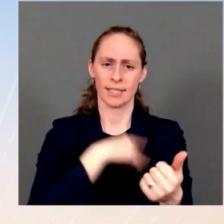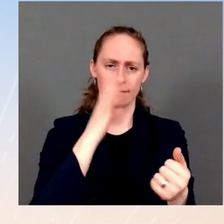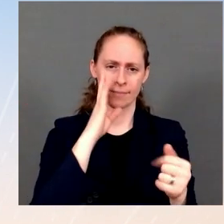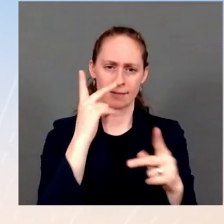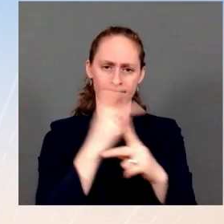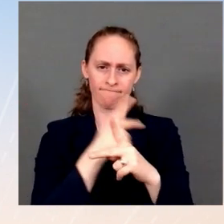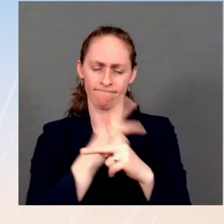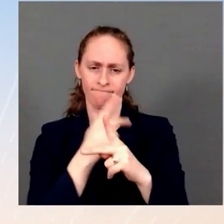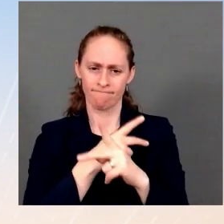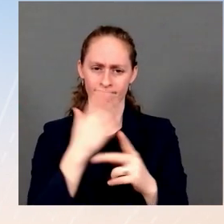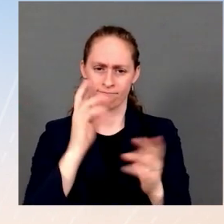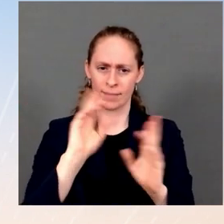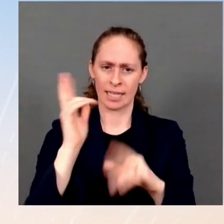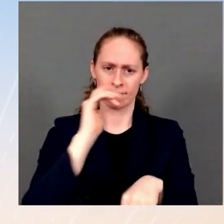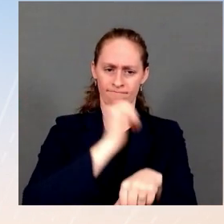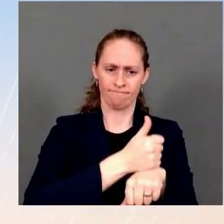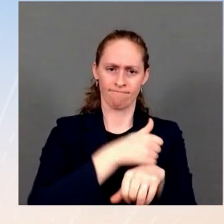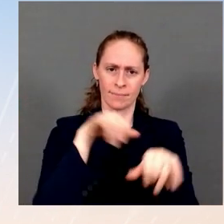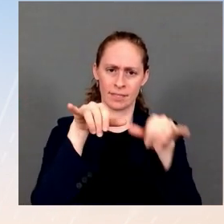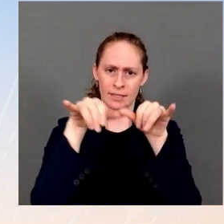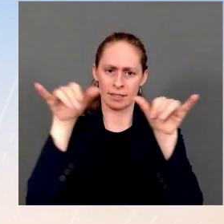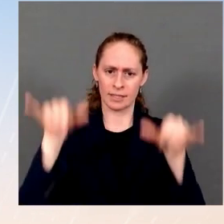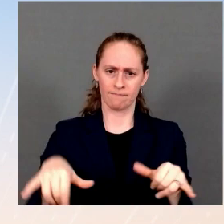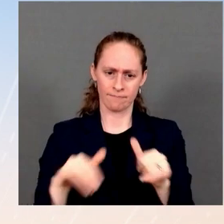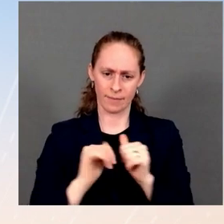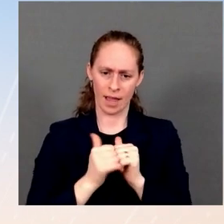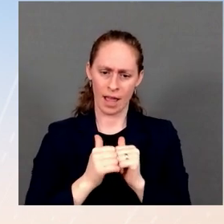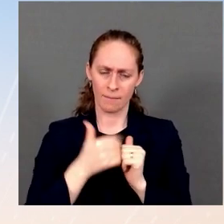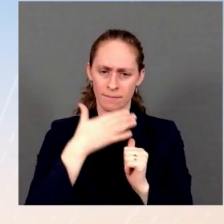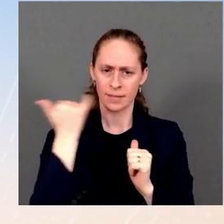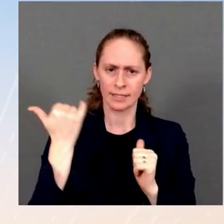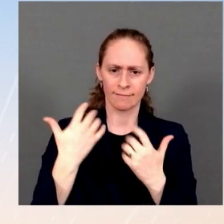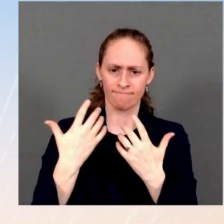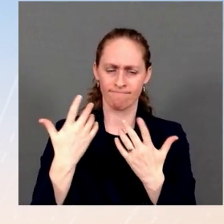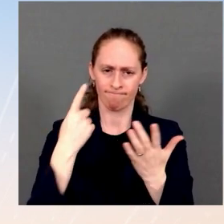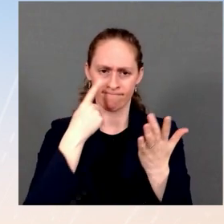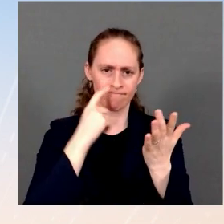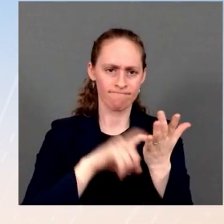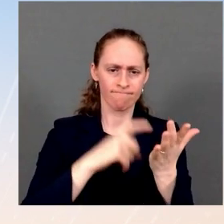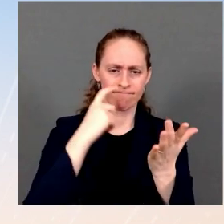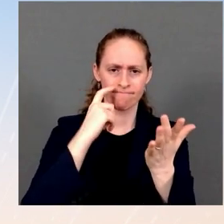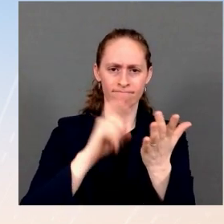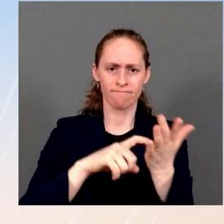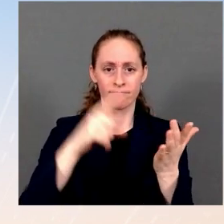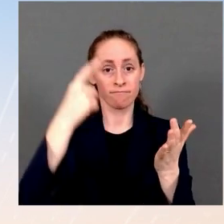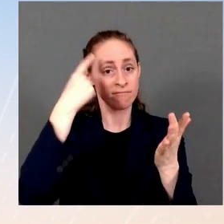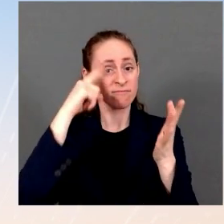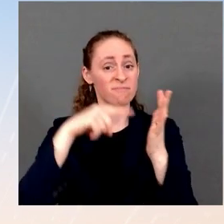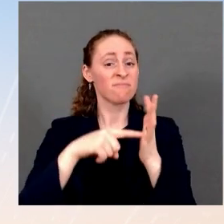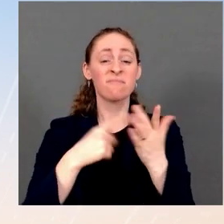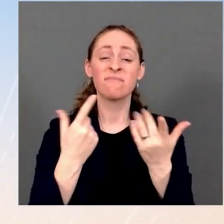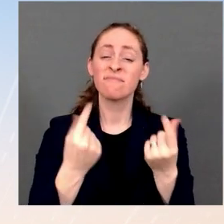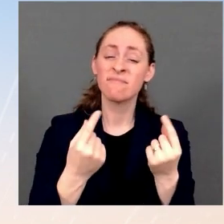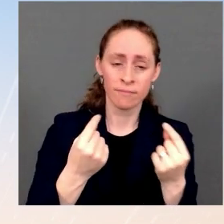we've got a Cabinet-level partnership, a bunch of agencies coming together at the very top of the agencies,